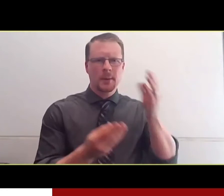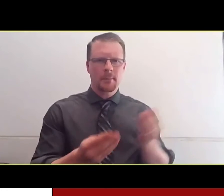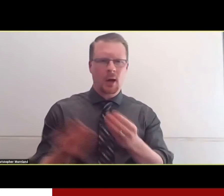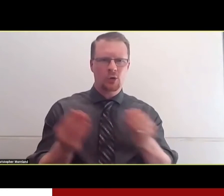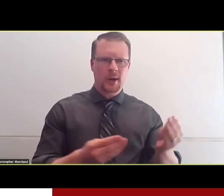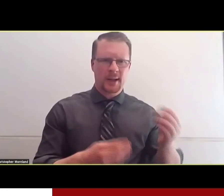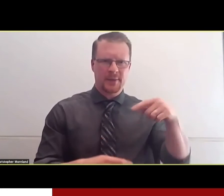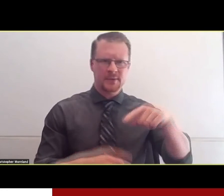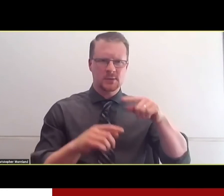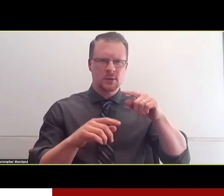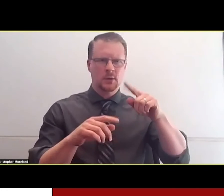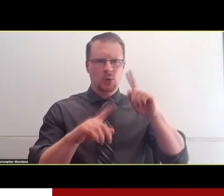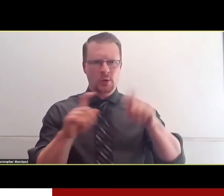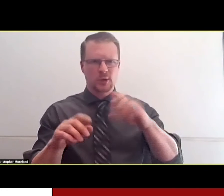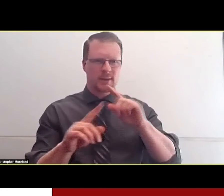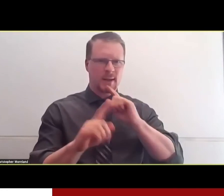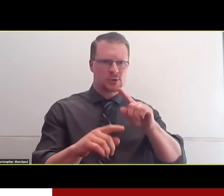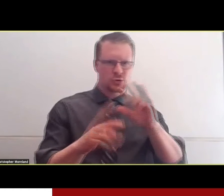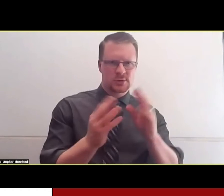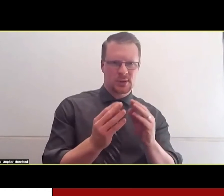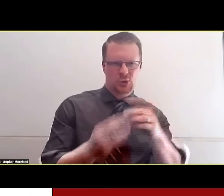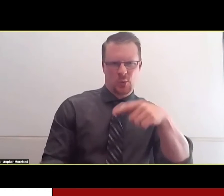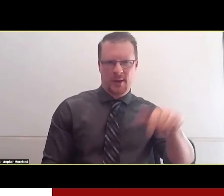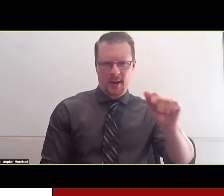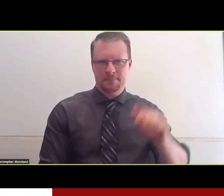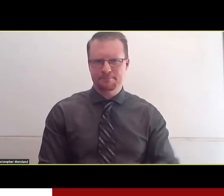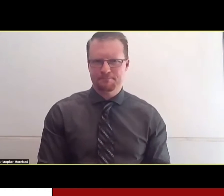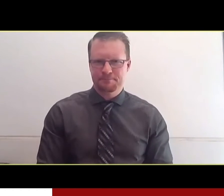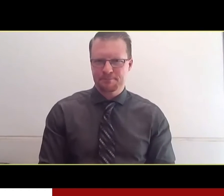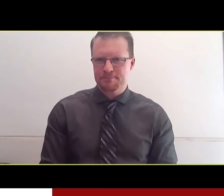my colleague who will be moderating our Q&A session this afternoon.